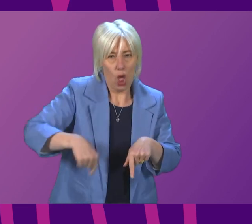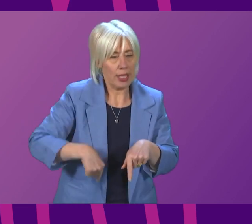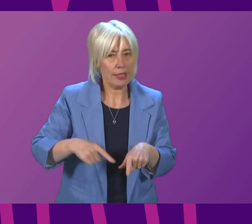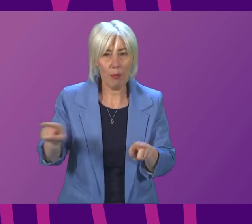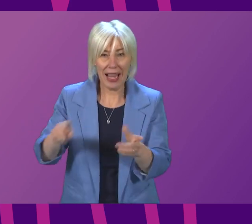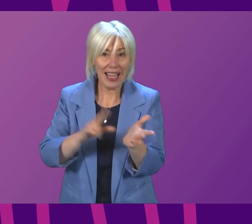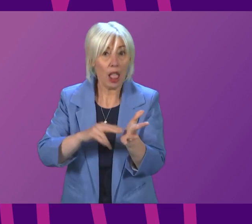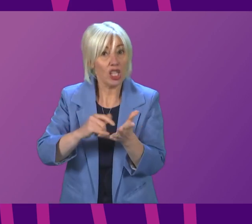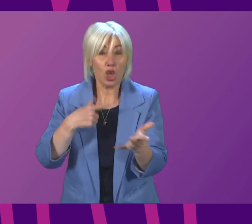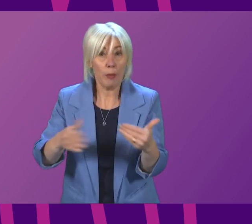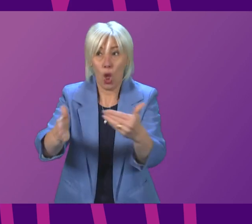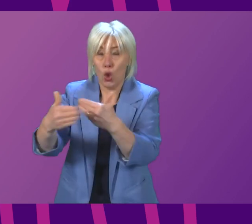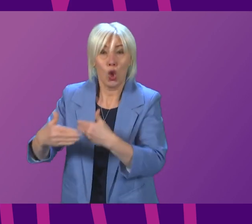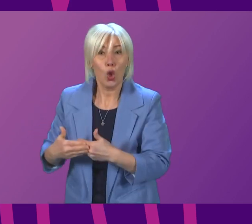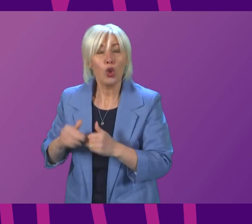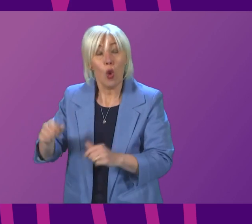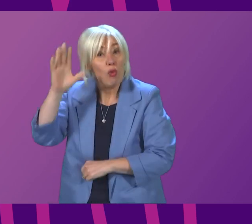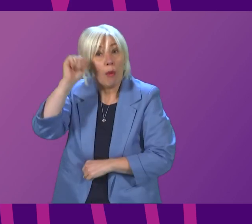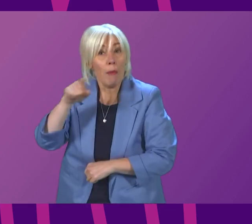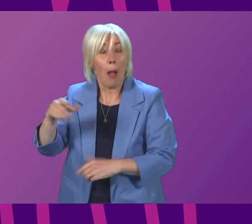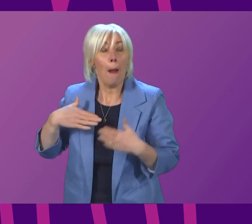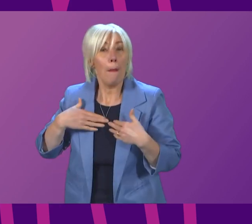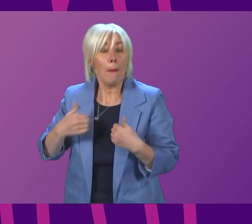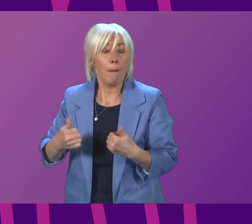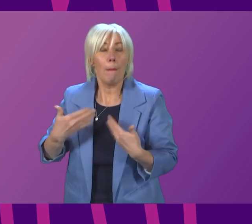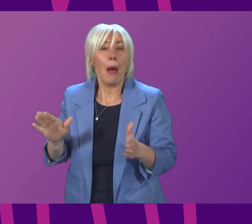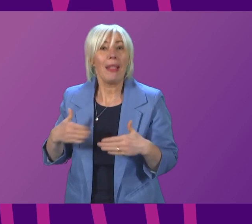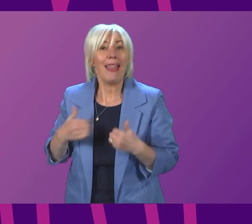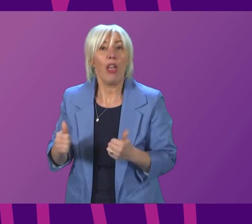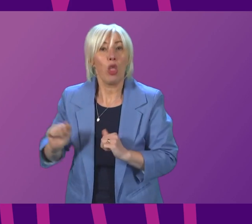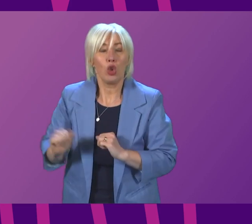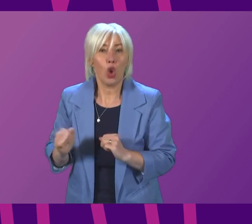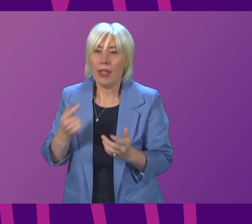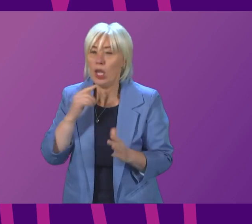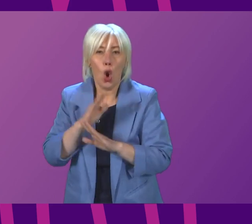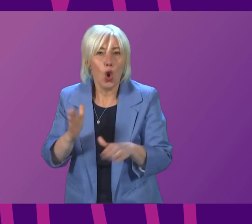We all remember her Public Health Scotland telling people not to go to Christmas parties,